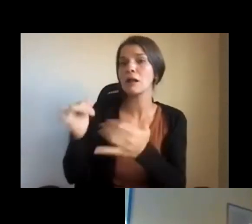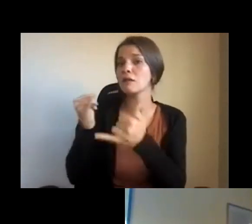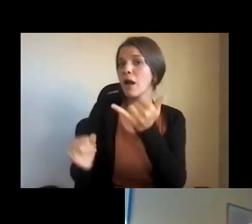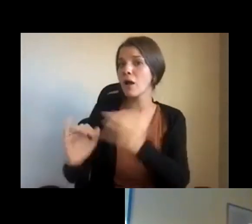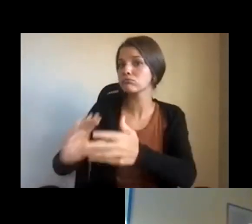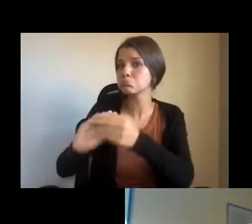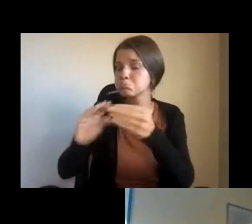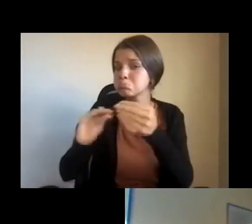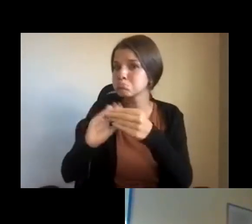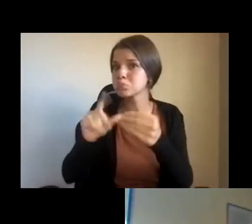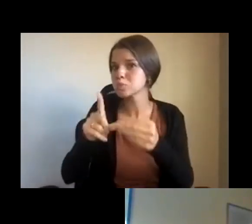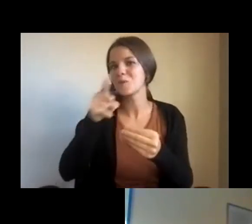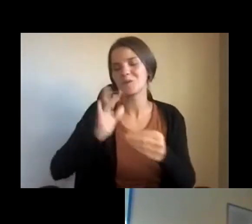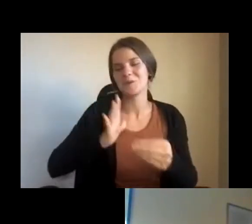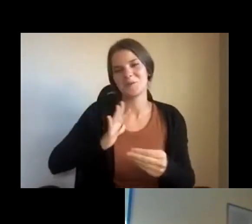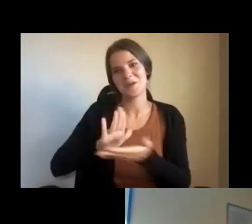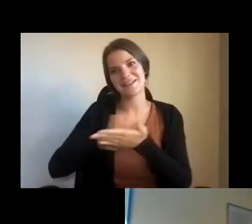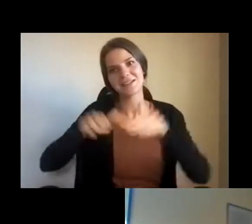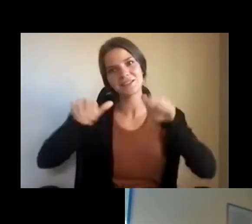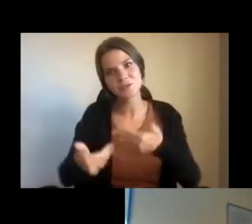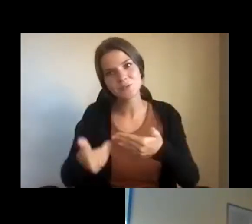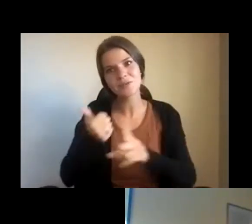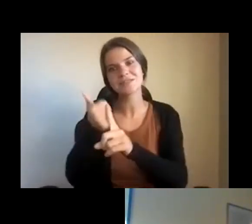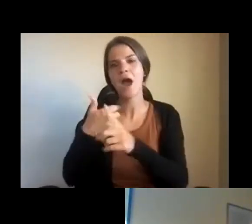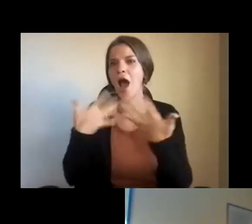you had a nice intro I thought. I don't want to put you on the spot, but if there's anything